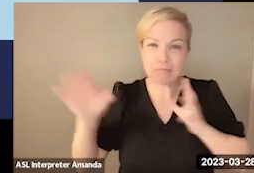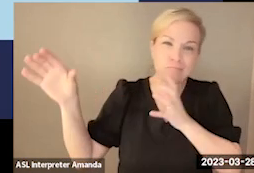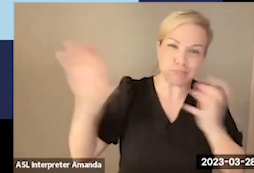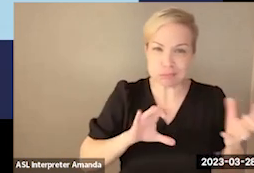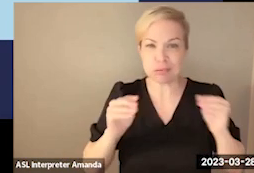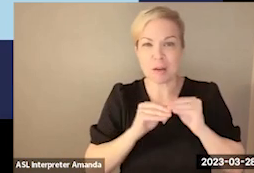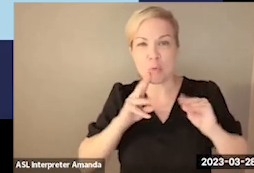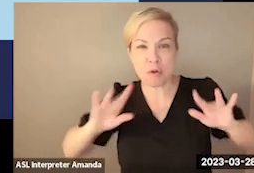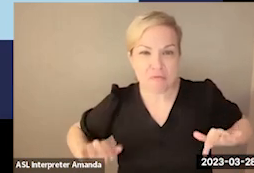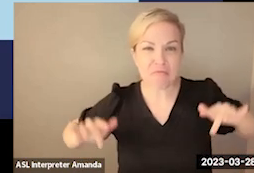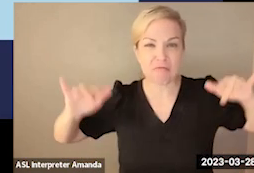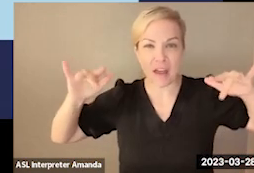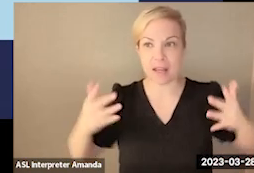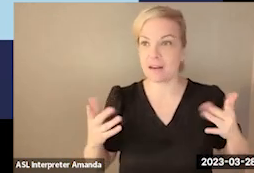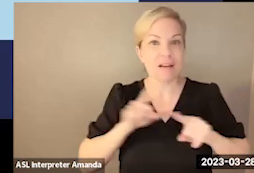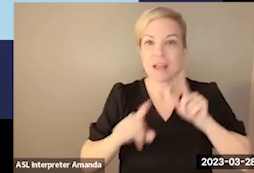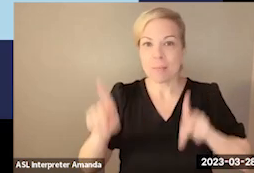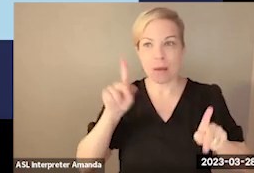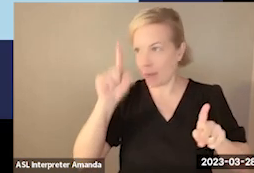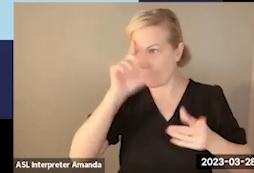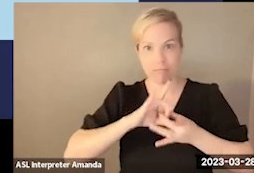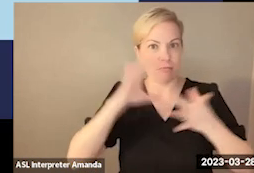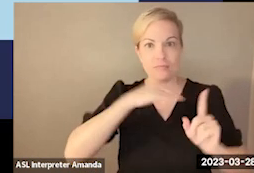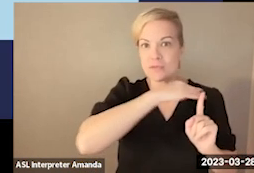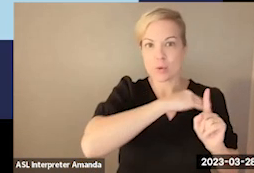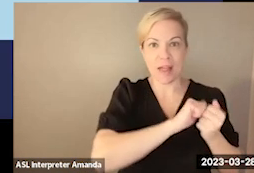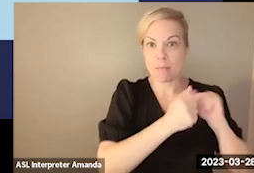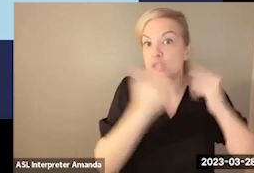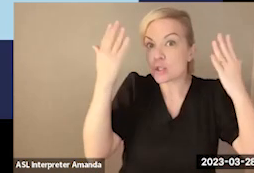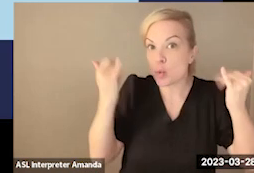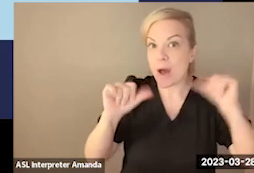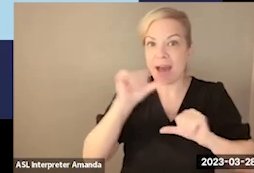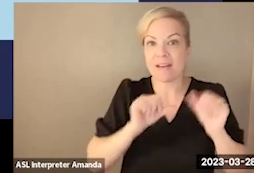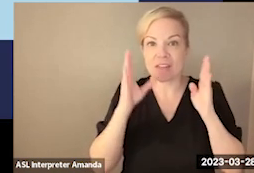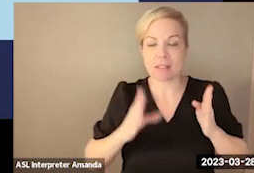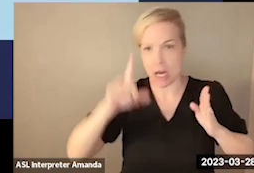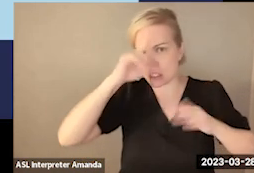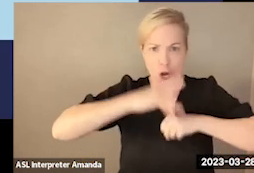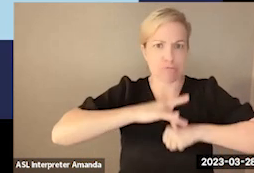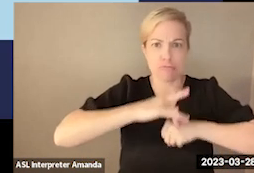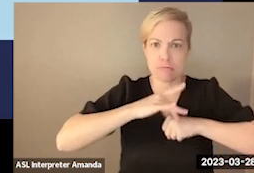Debbie Stine, Science & Technology Policy Academy: But people are not connecting it to climate change, because the scientists are only talking about it in the coast.